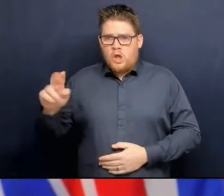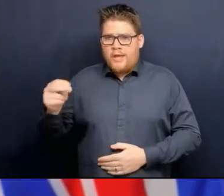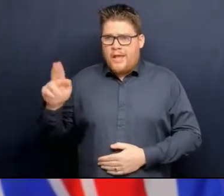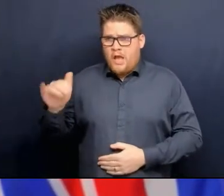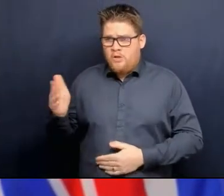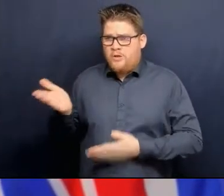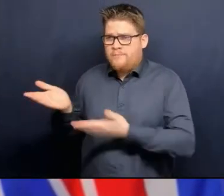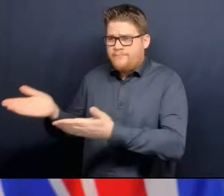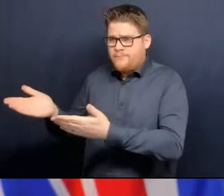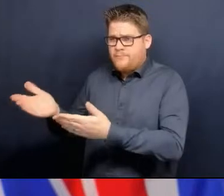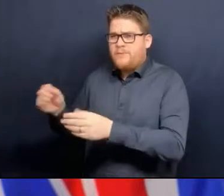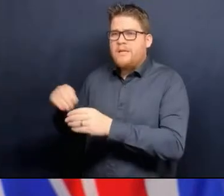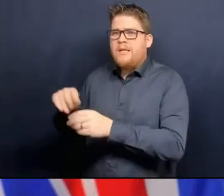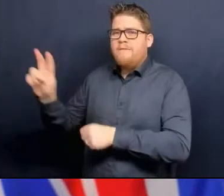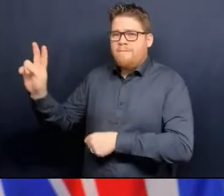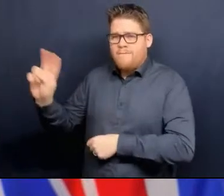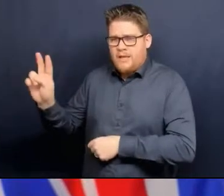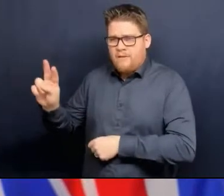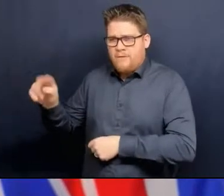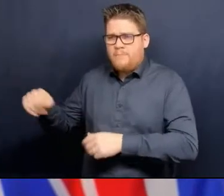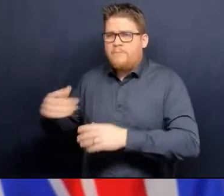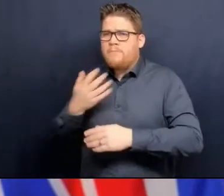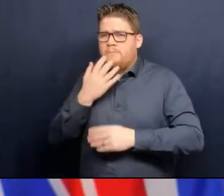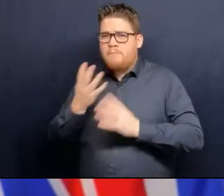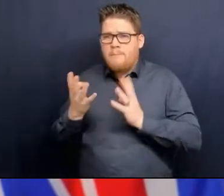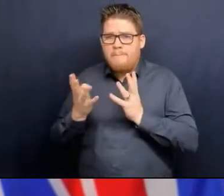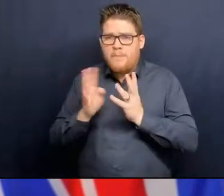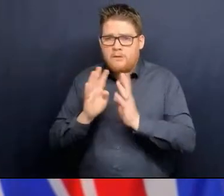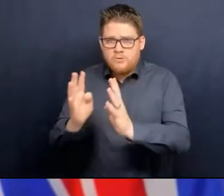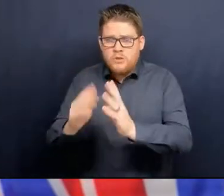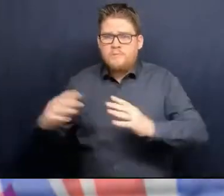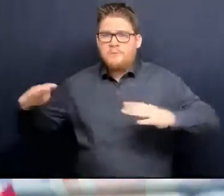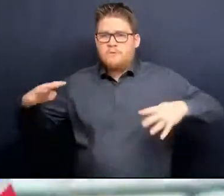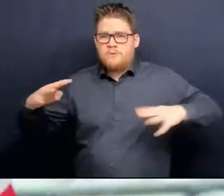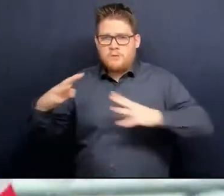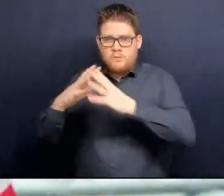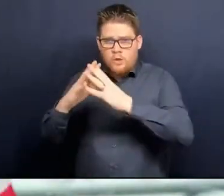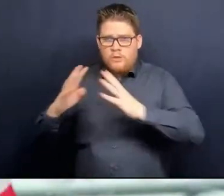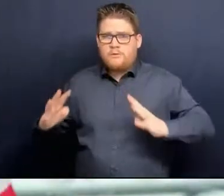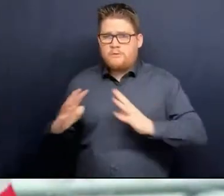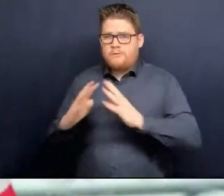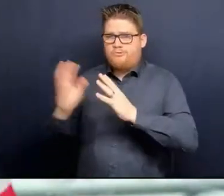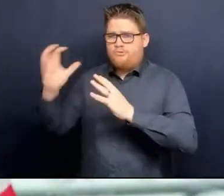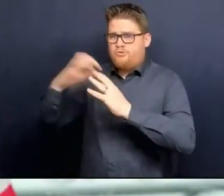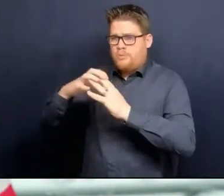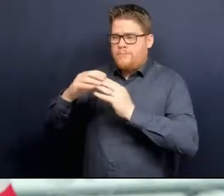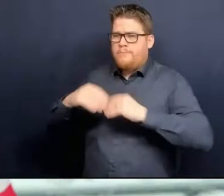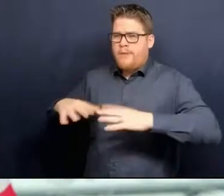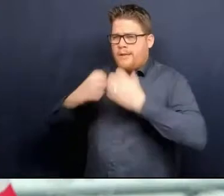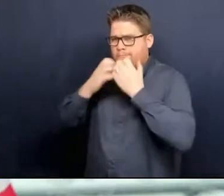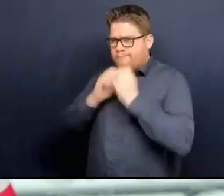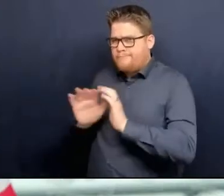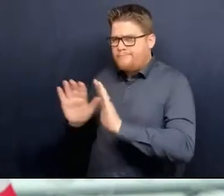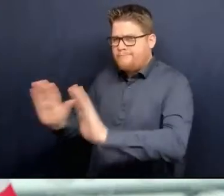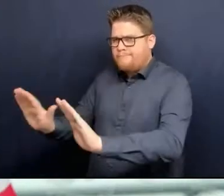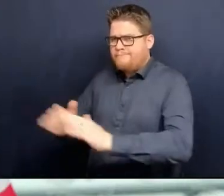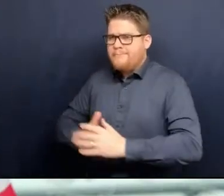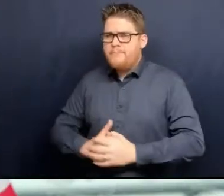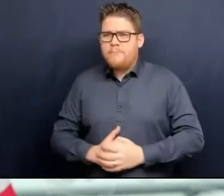Vancouver on the territory of the must scream of the requirements of the slaver tooth , and it's my Honor to introduce